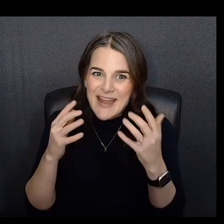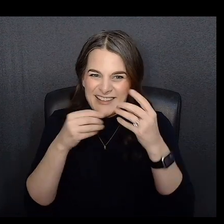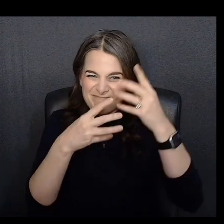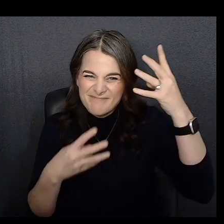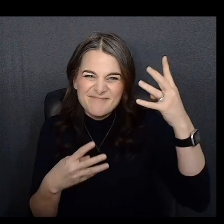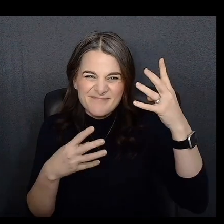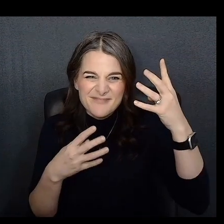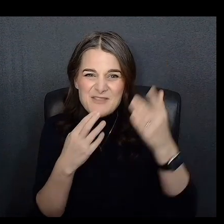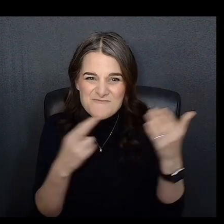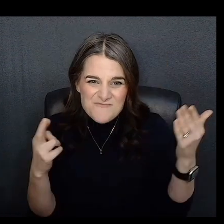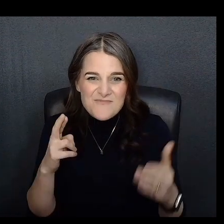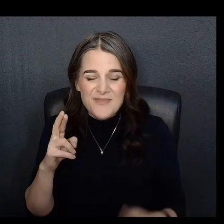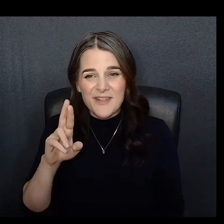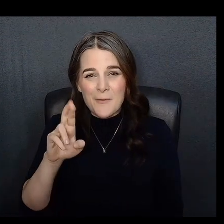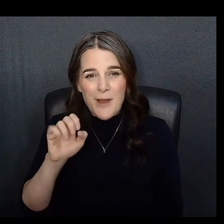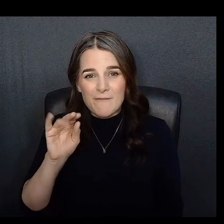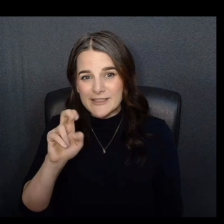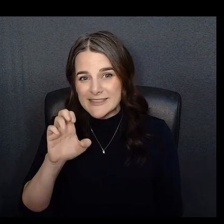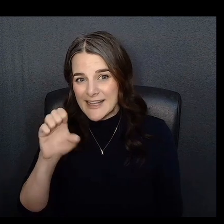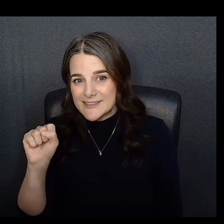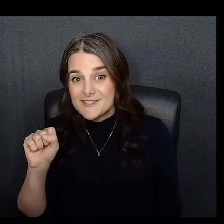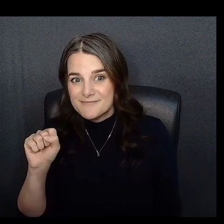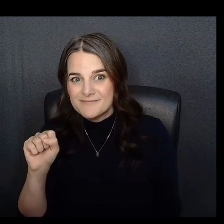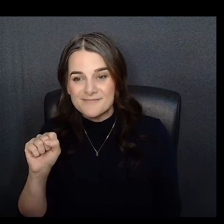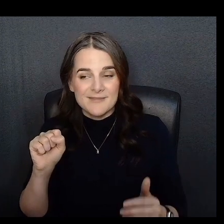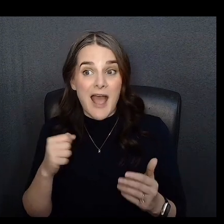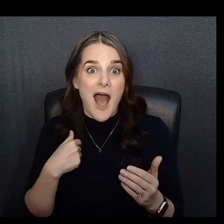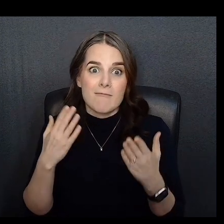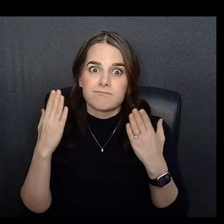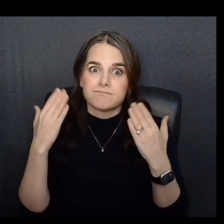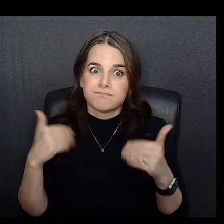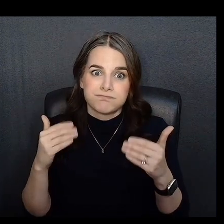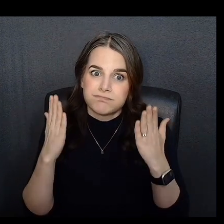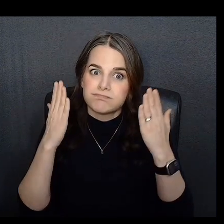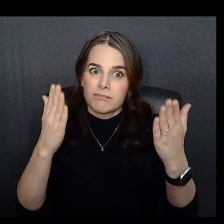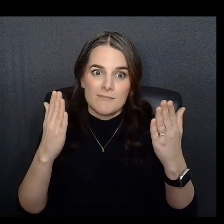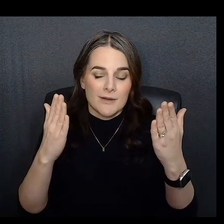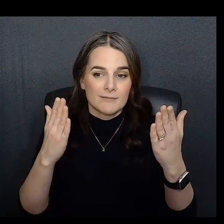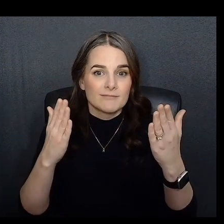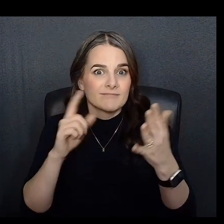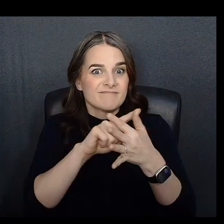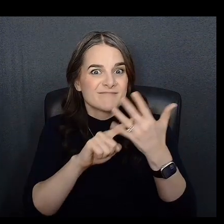I highly recommend, too, some great ones to check out would be the works by Donnie Denome.